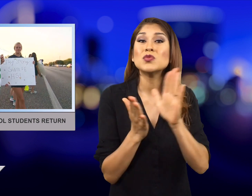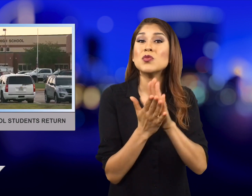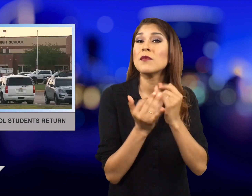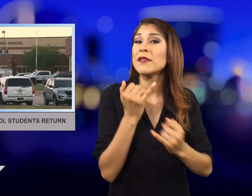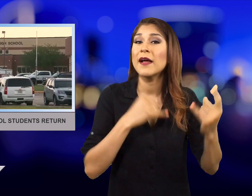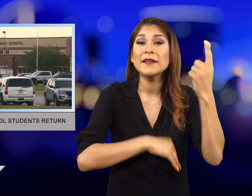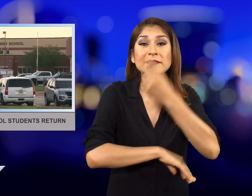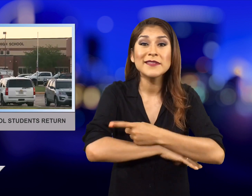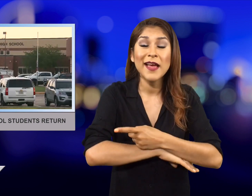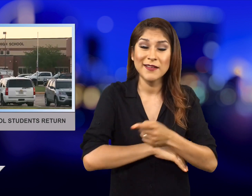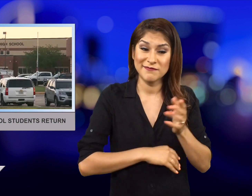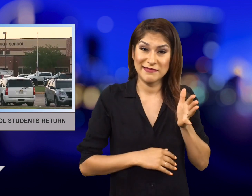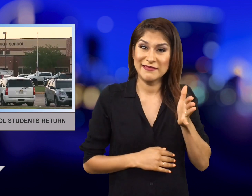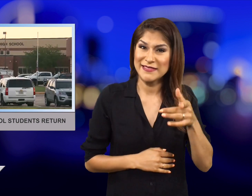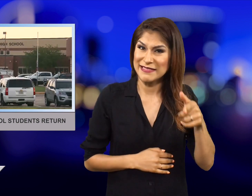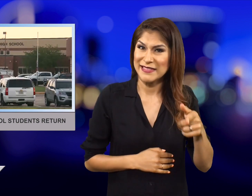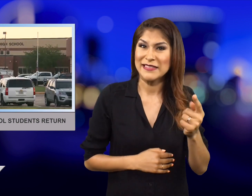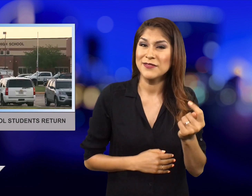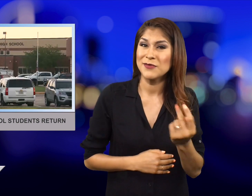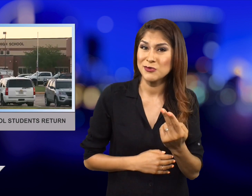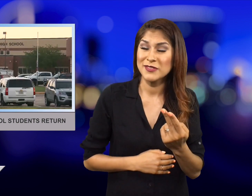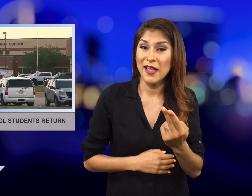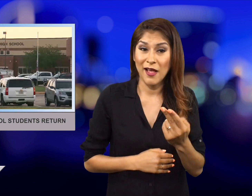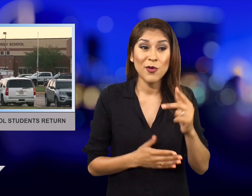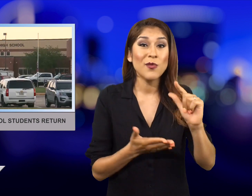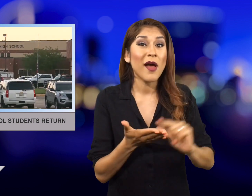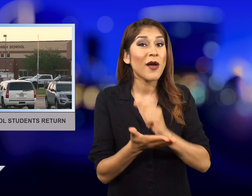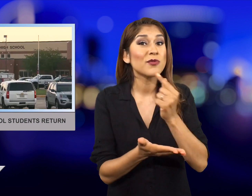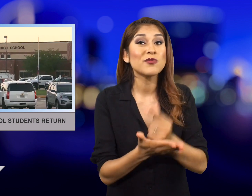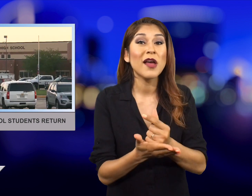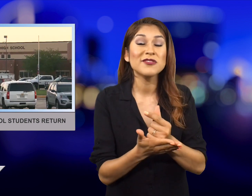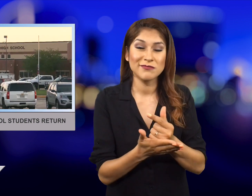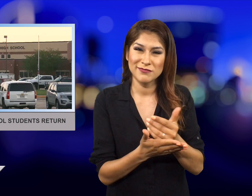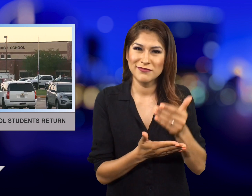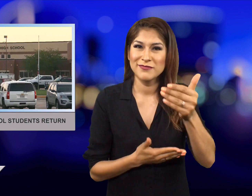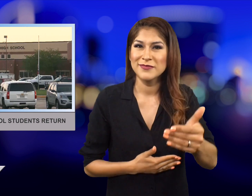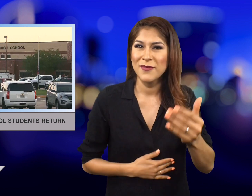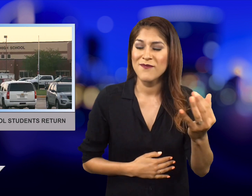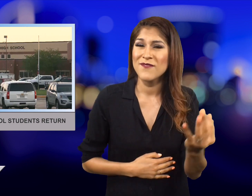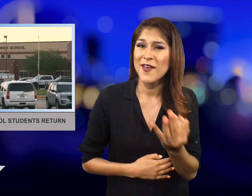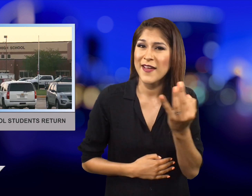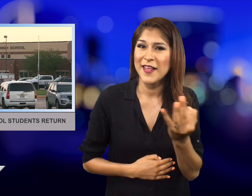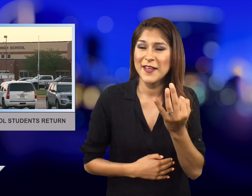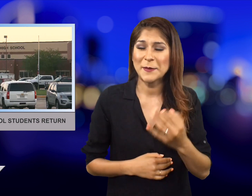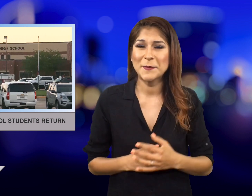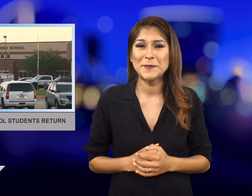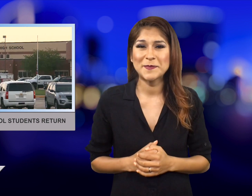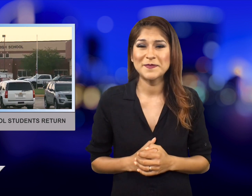The last day of school is this Thursday. Graduation is Friday.